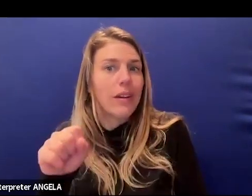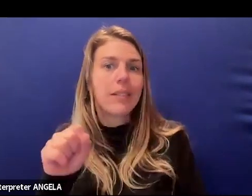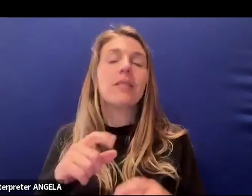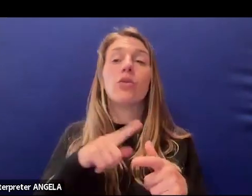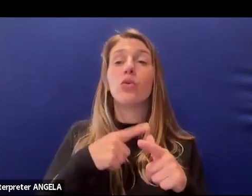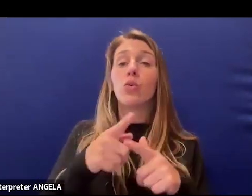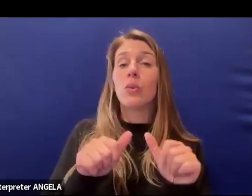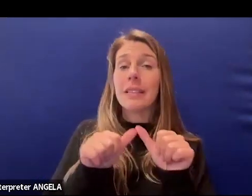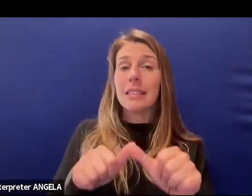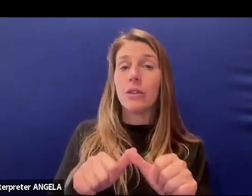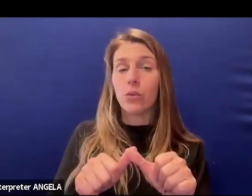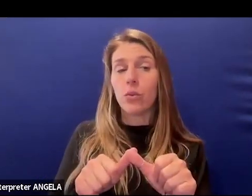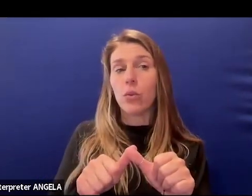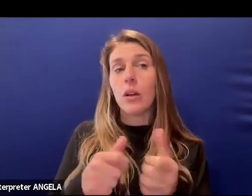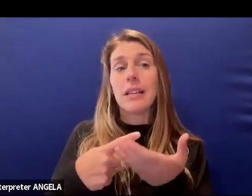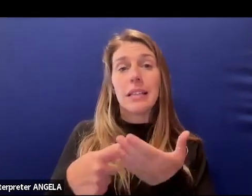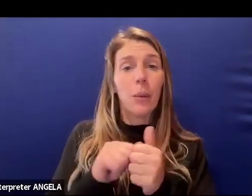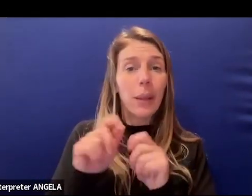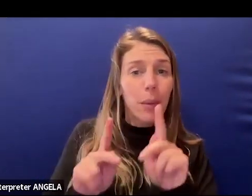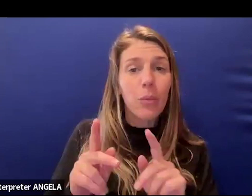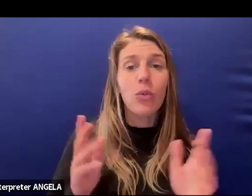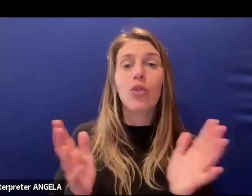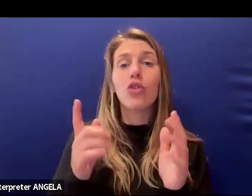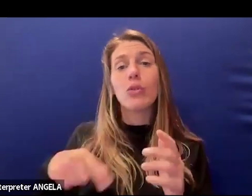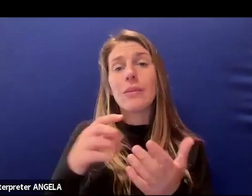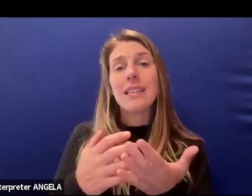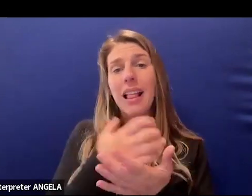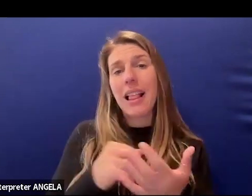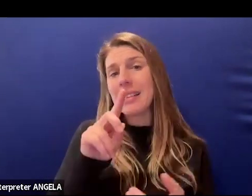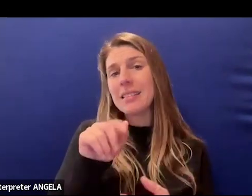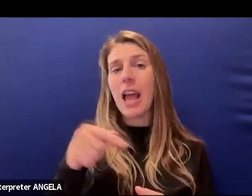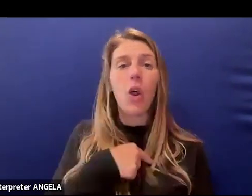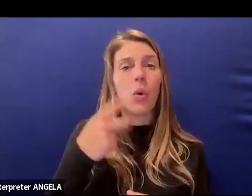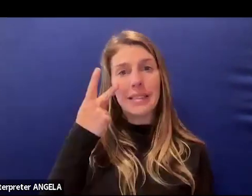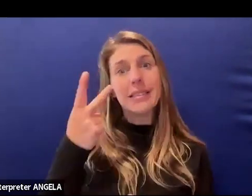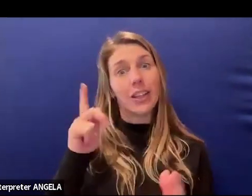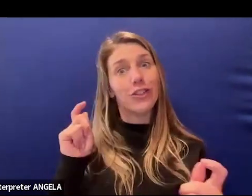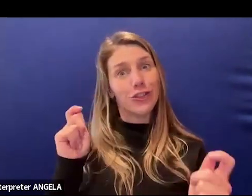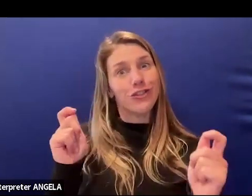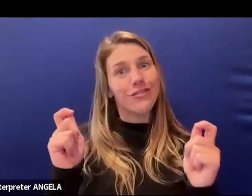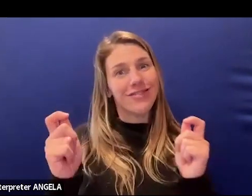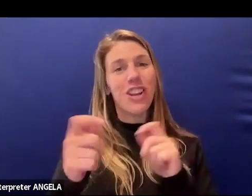Also, again, through continually talking to folks and encouraging them to collect data, we have slowly seen change.